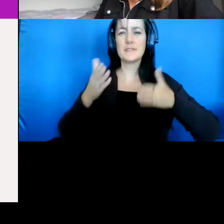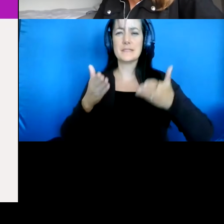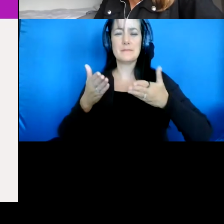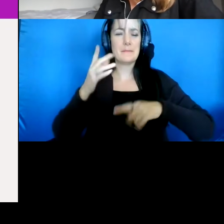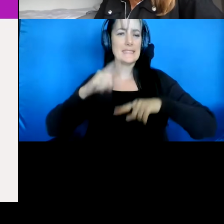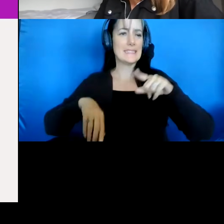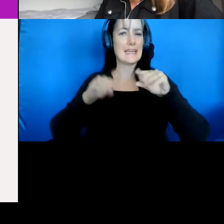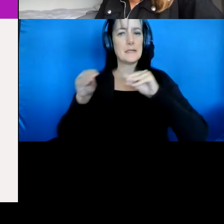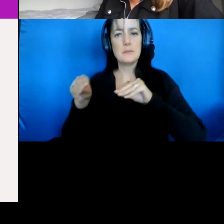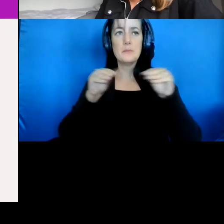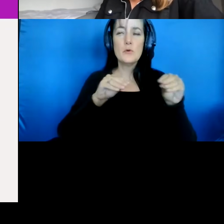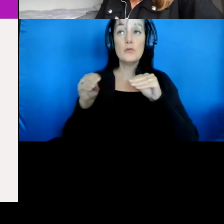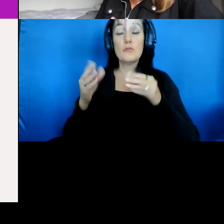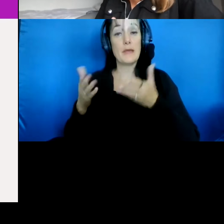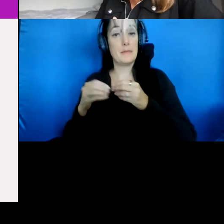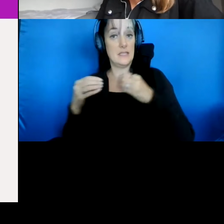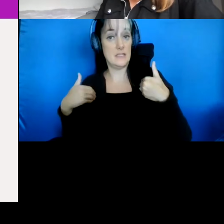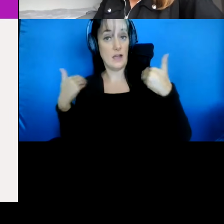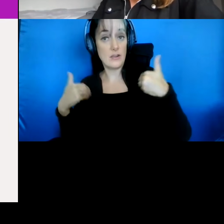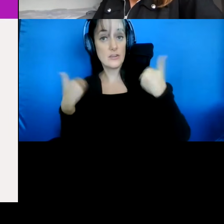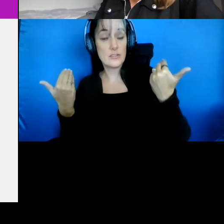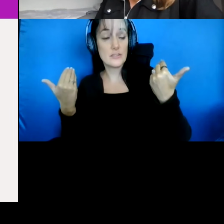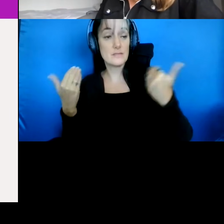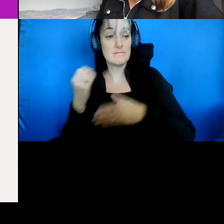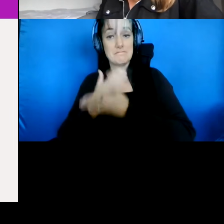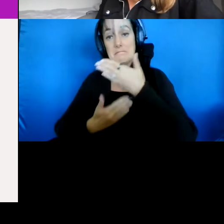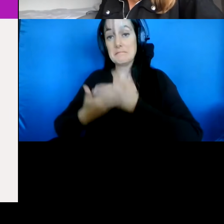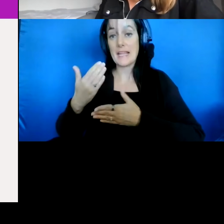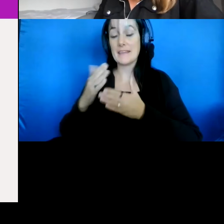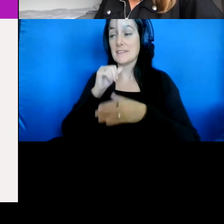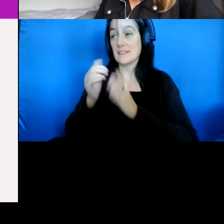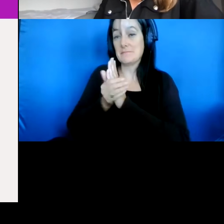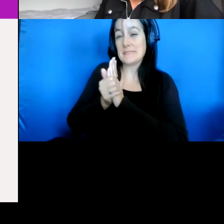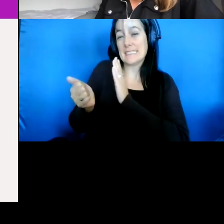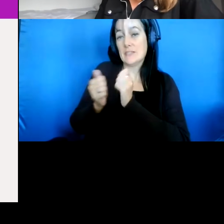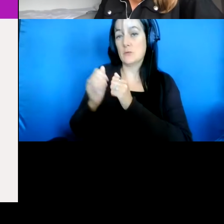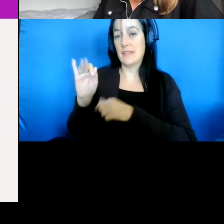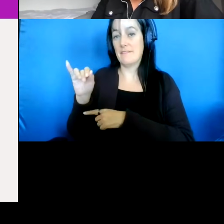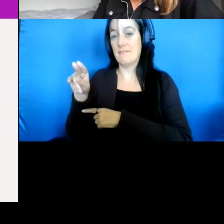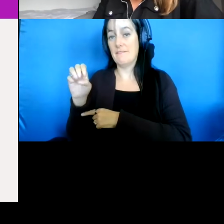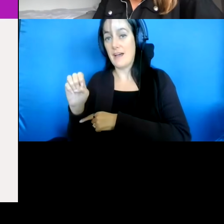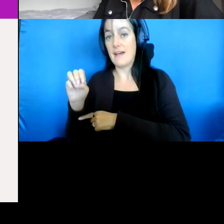and smaller hands, or people who are older who may also be struggling with eyesight issues as